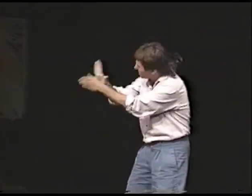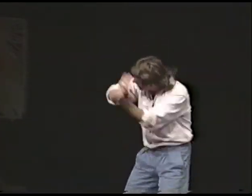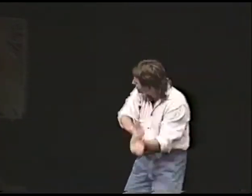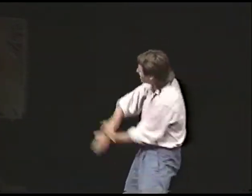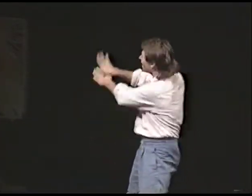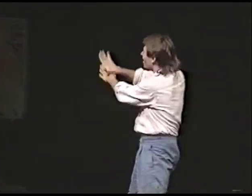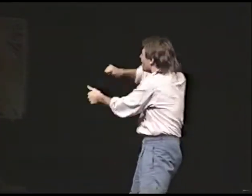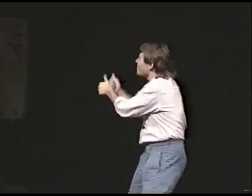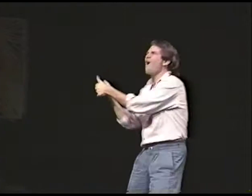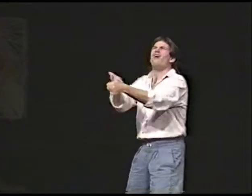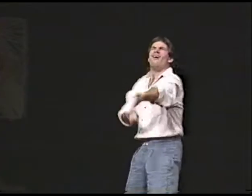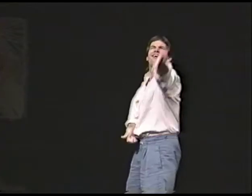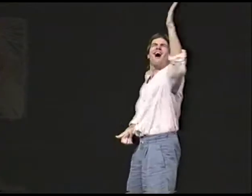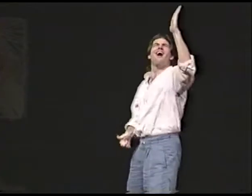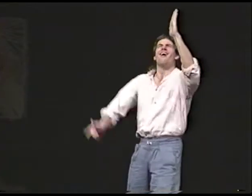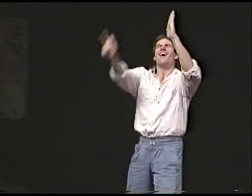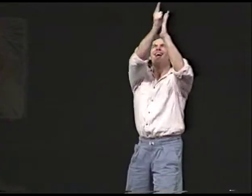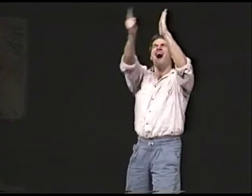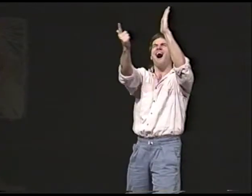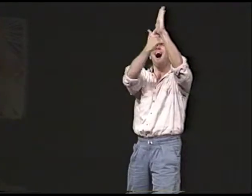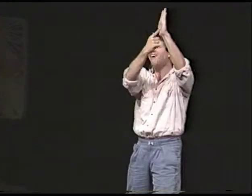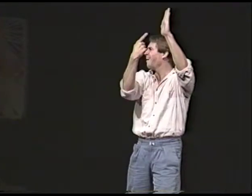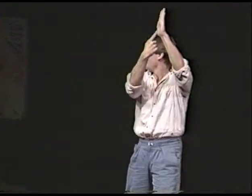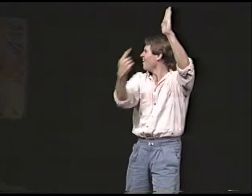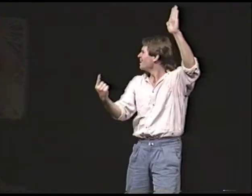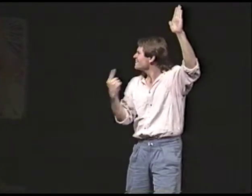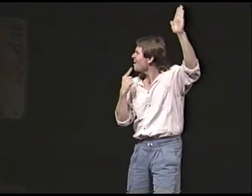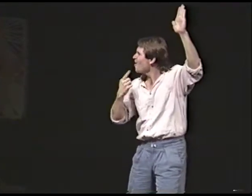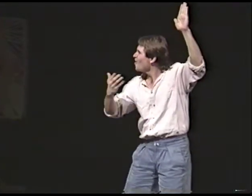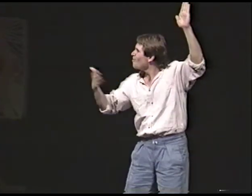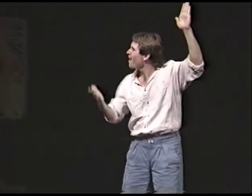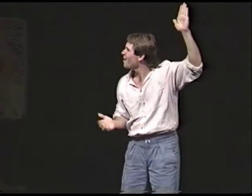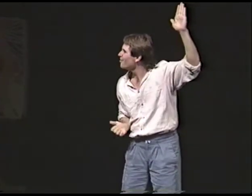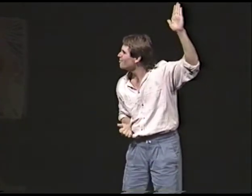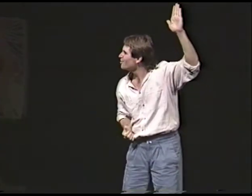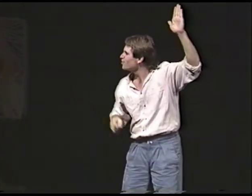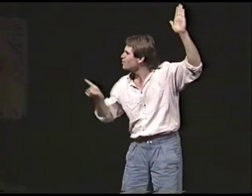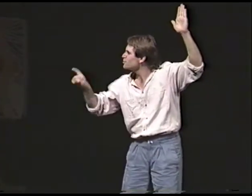you should rather obey the laws of God.